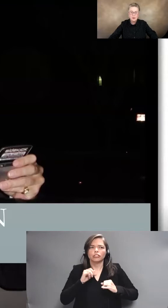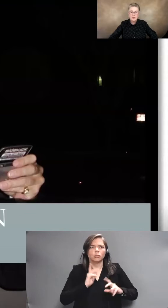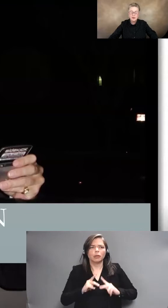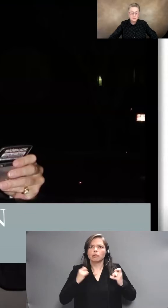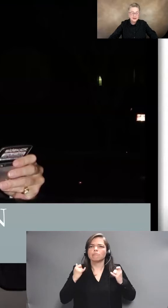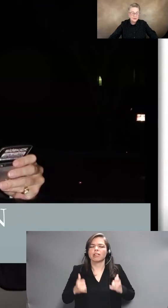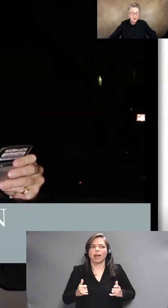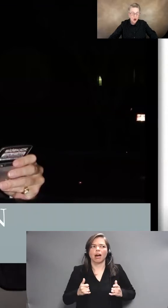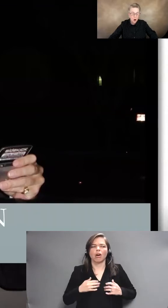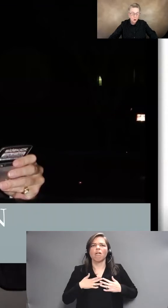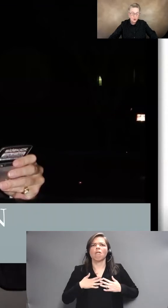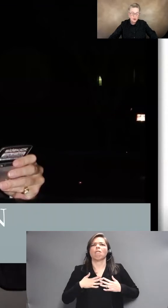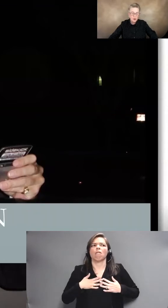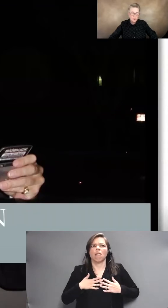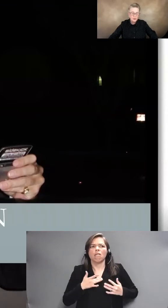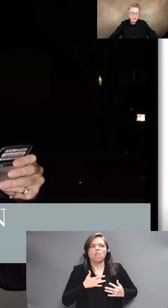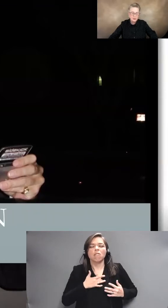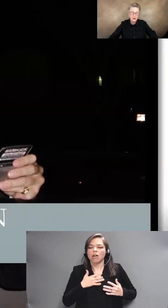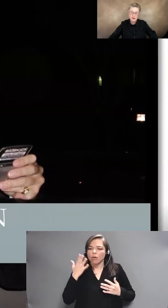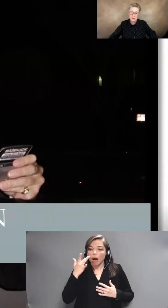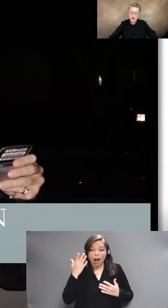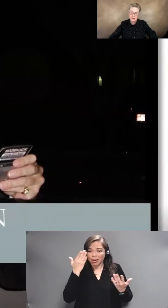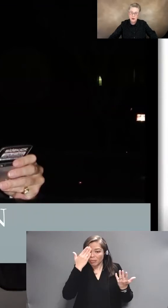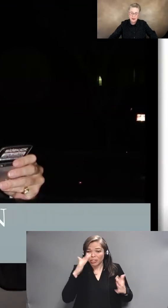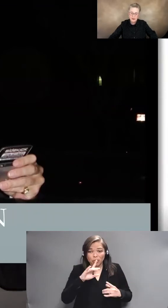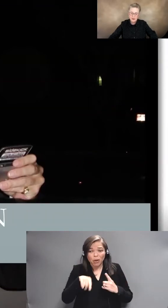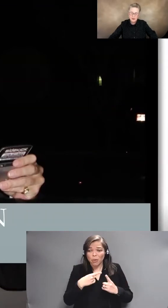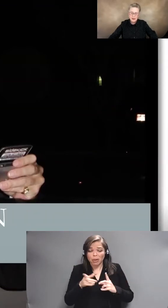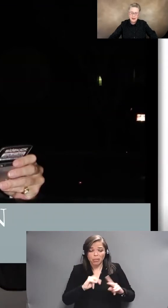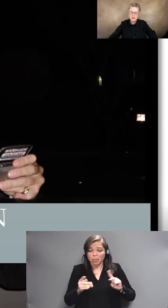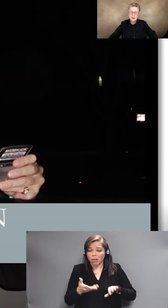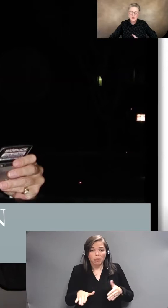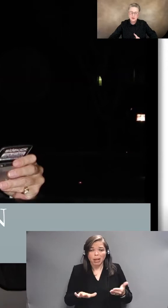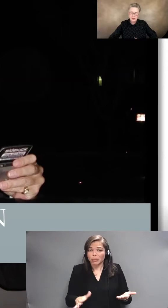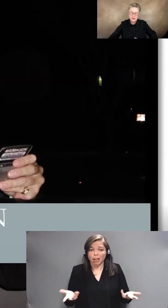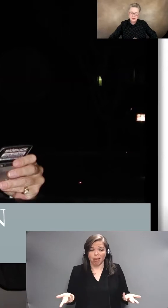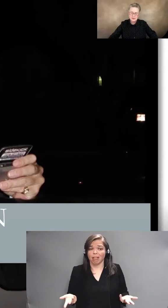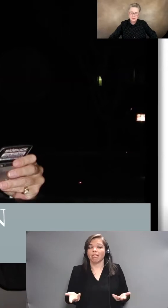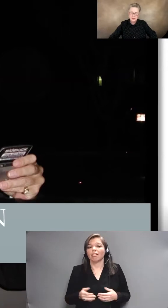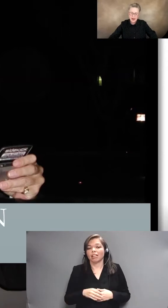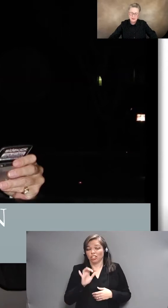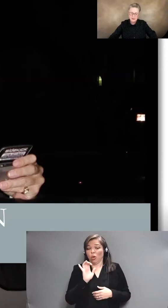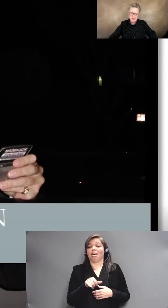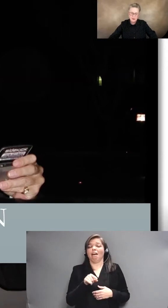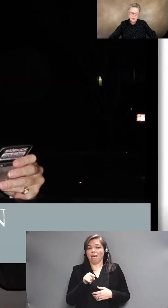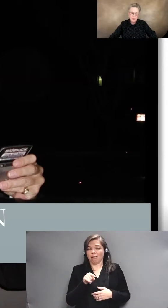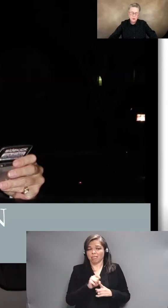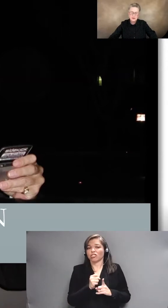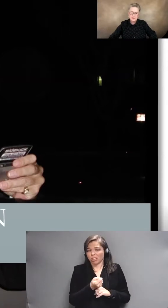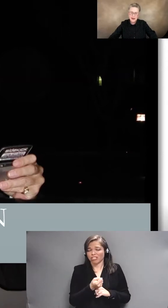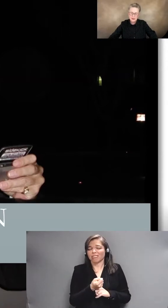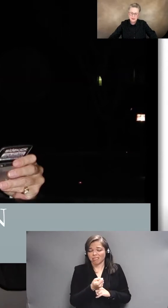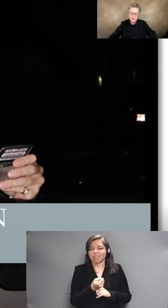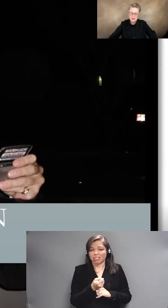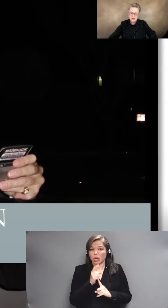because we never know when people are going to pass away and so this sadly was the catalyst